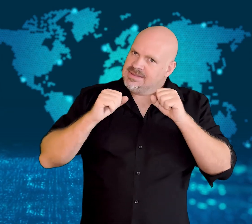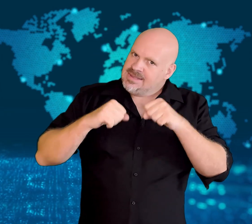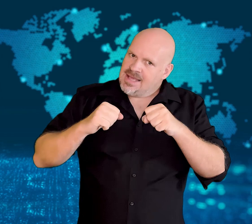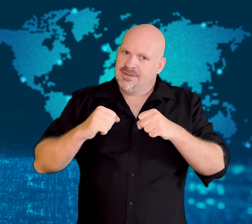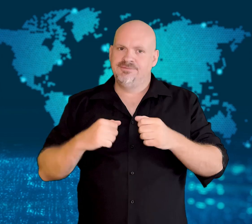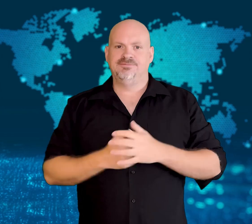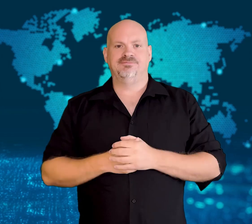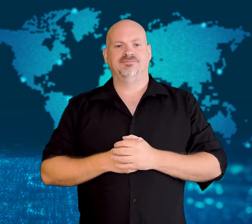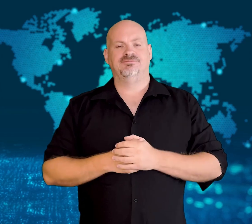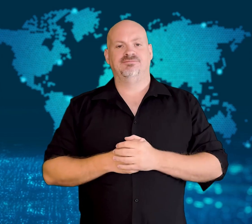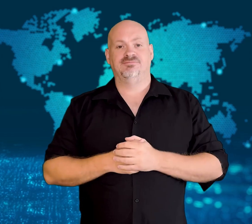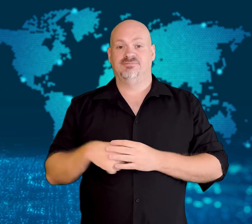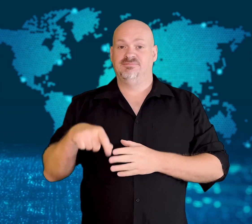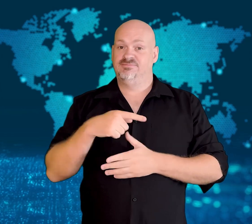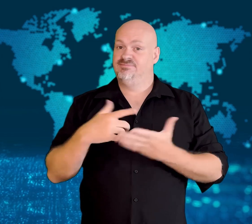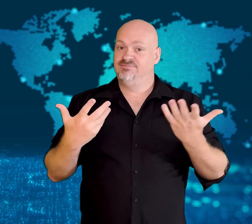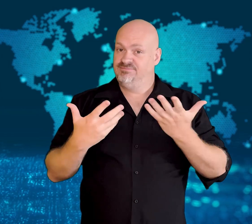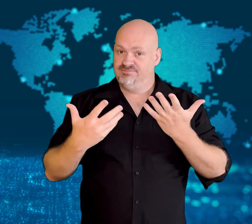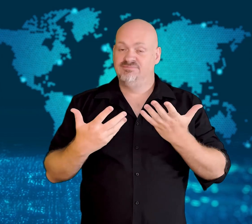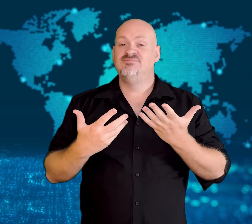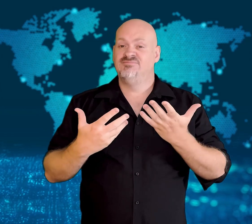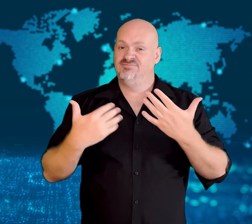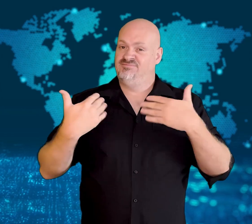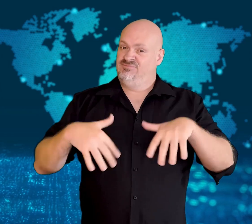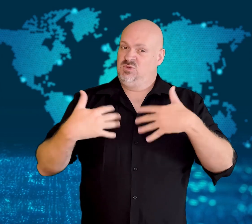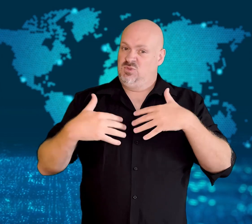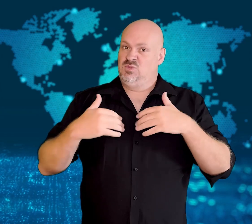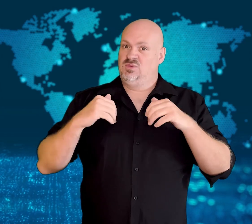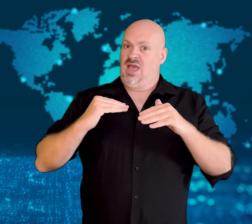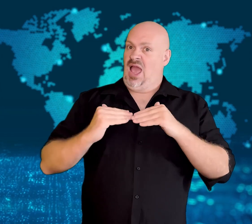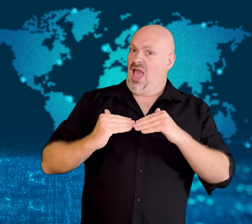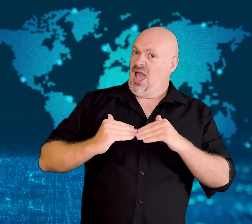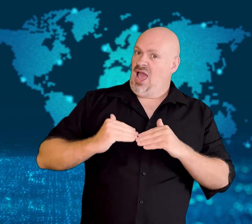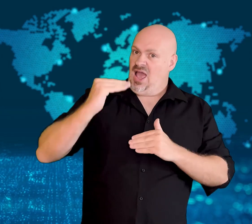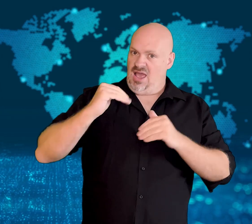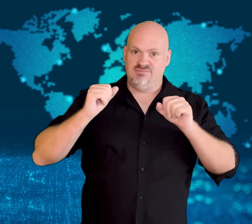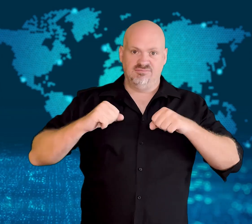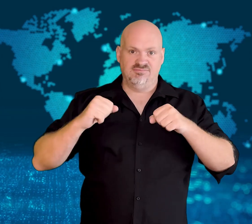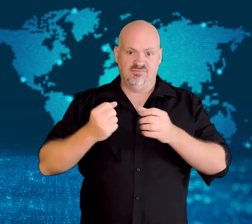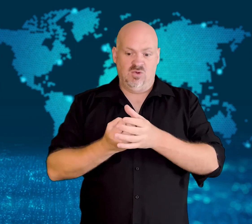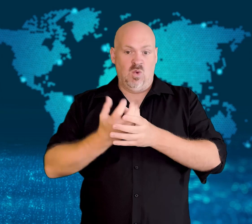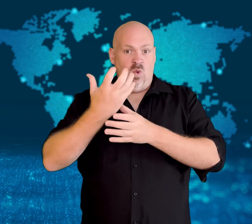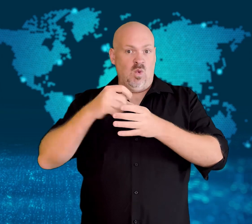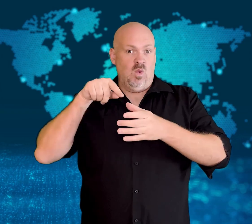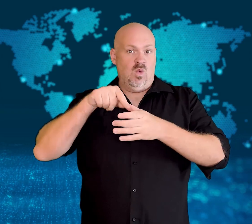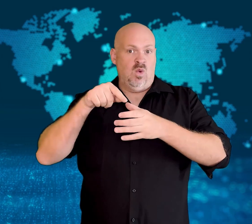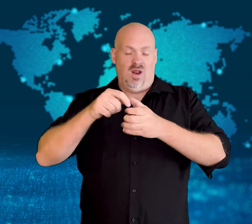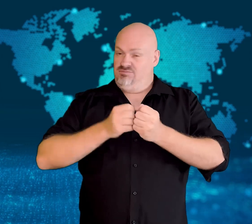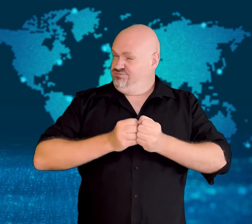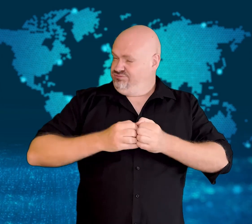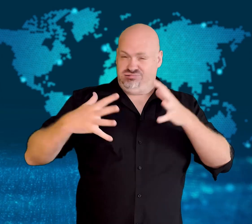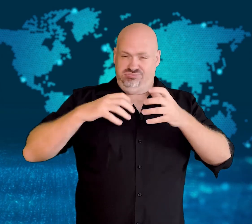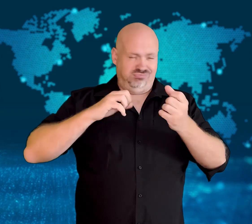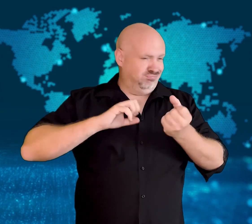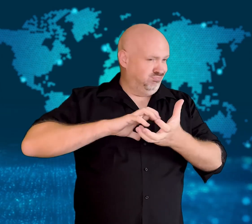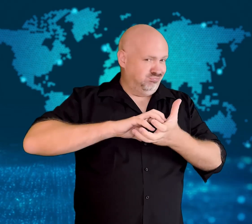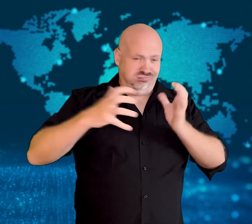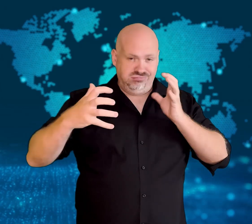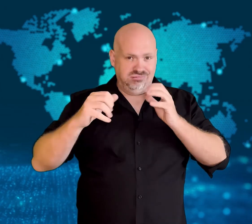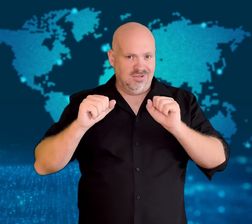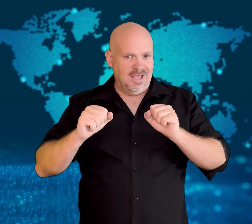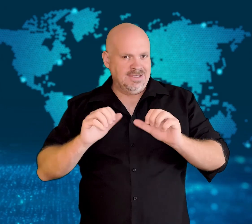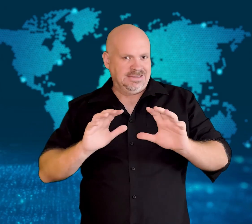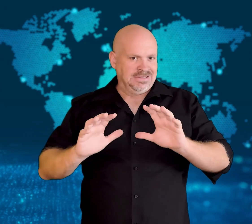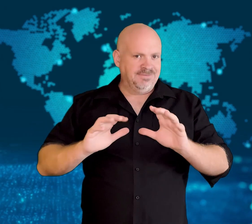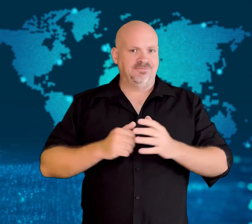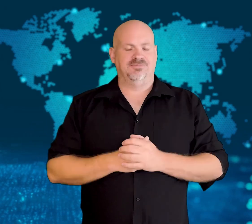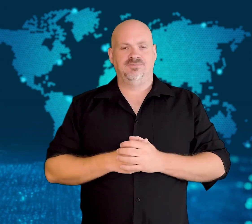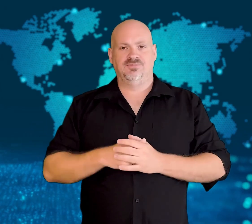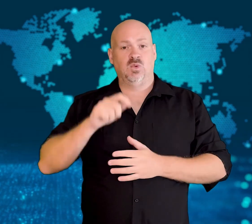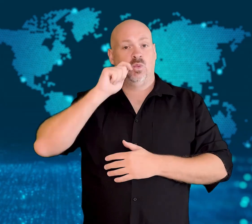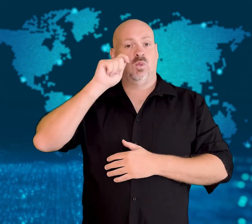All this means there is a high risk of a nuclear disaster.